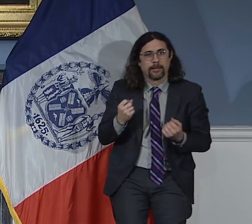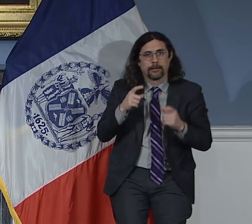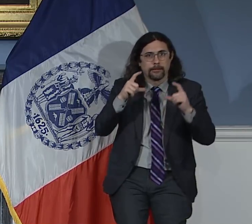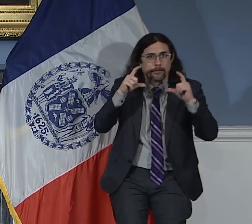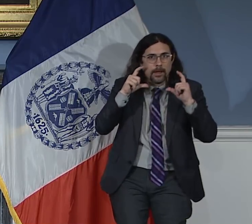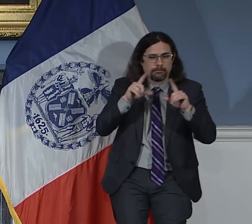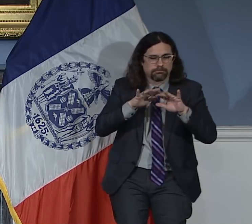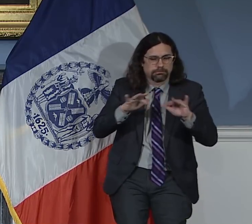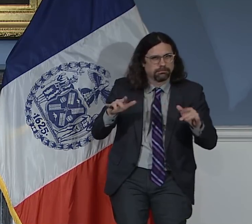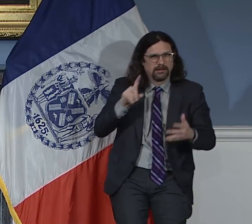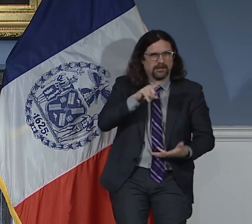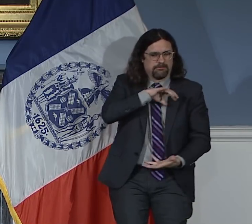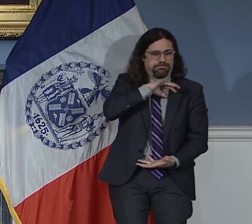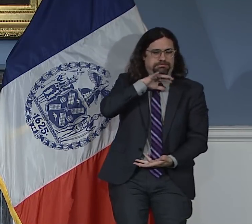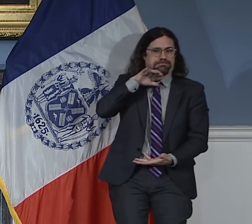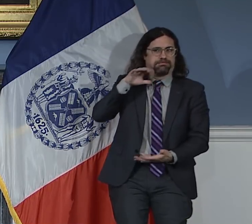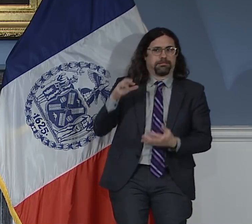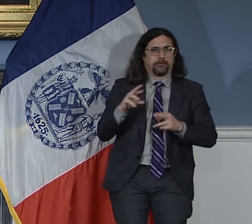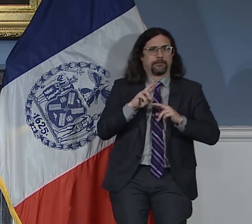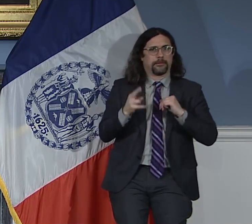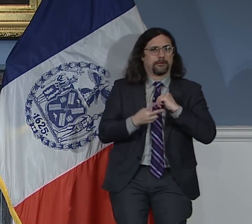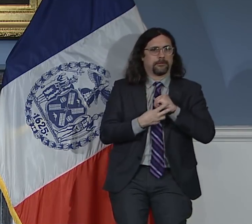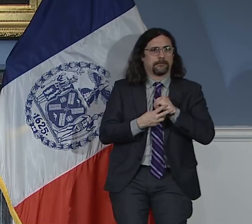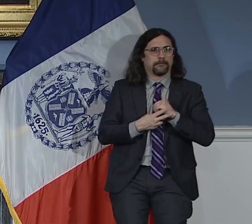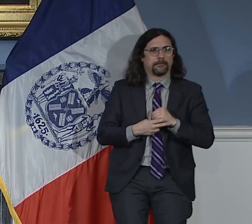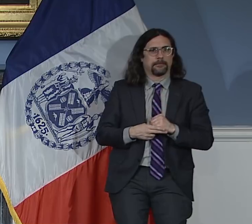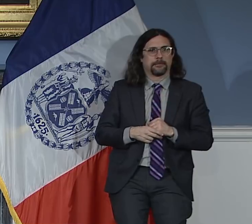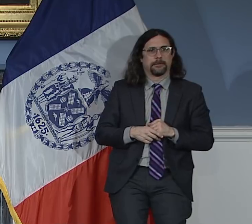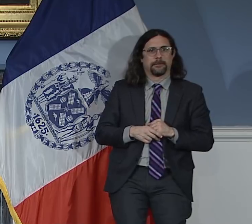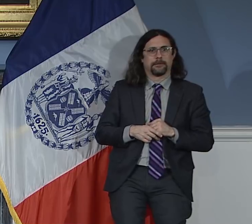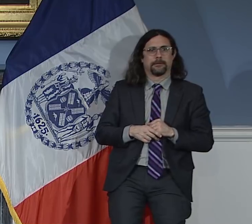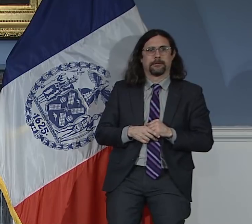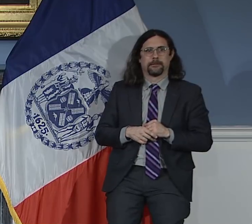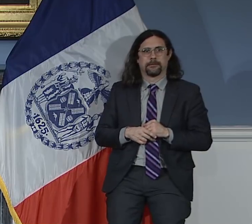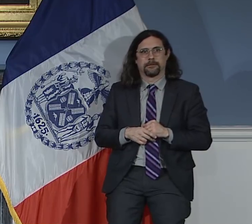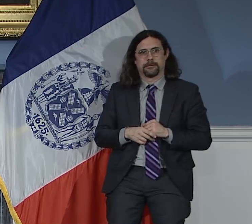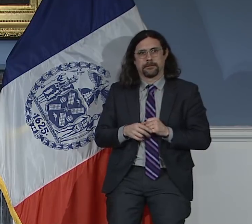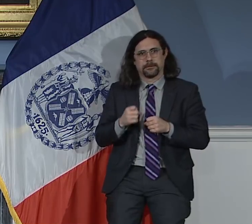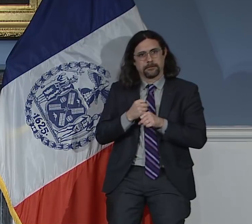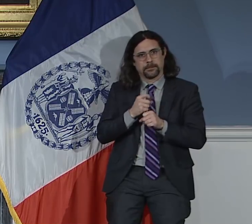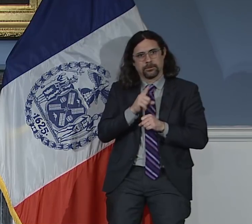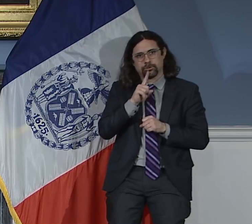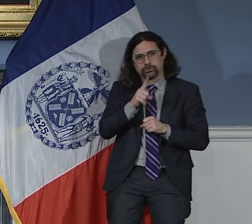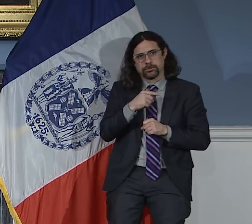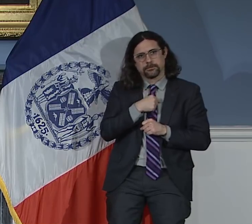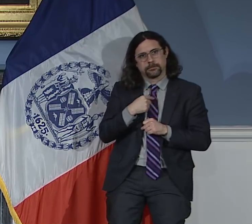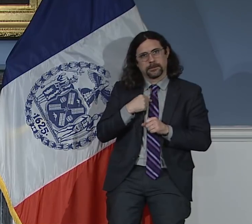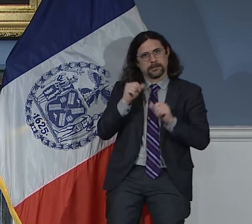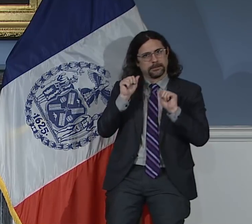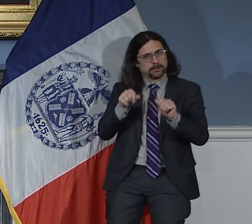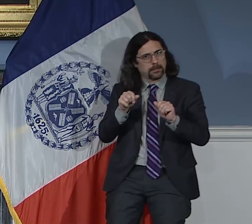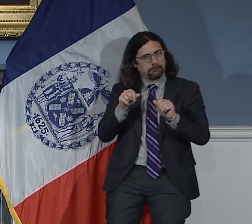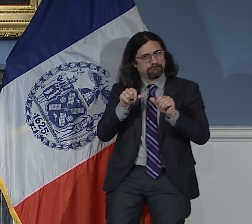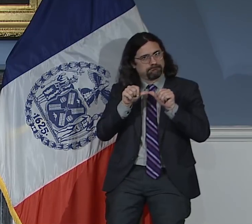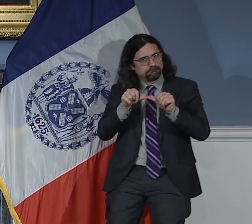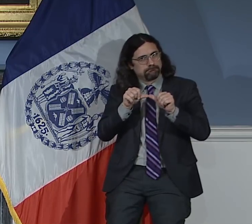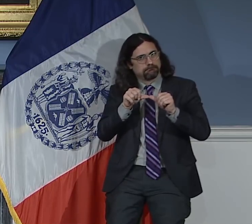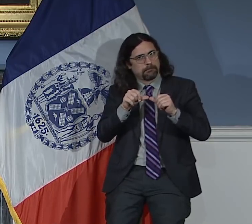ALOLWFO R THE LARGE SCALE INFRASTRUCTURE WE NEED TO FITGH THIS EXTENDED WAR.